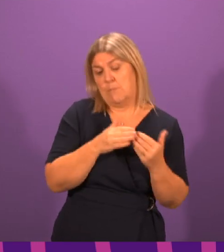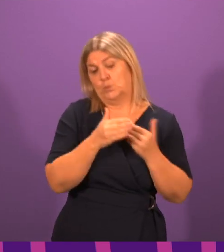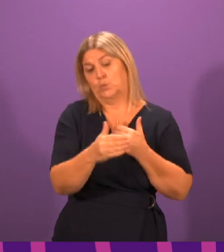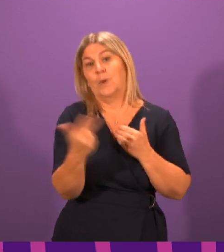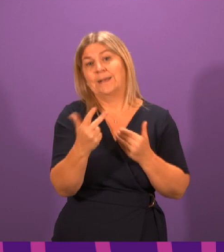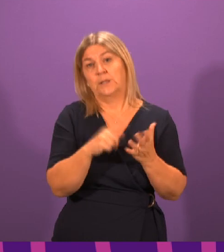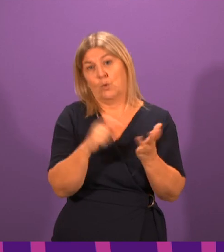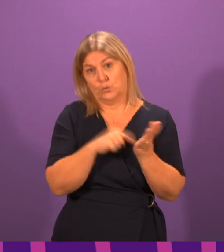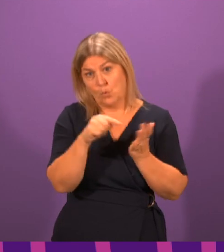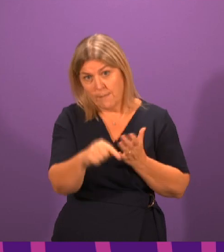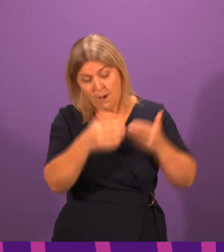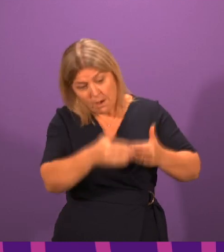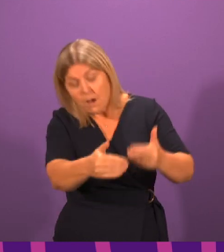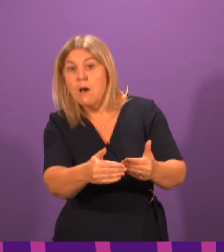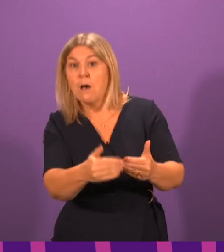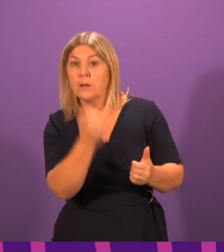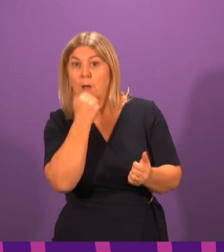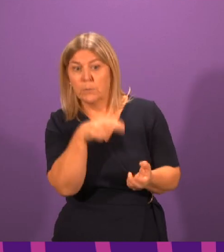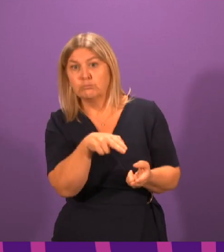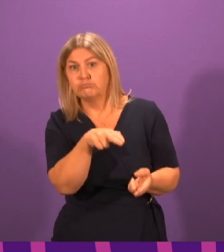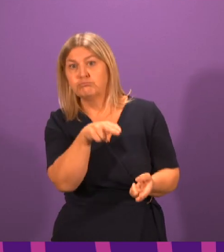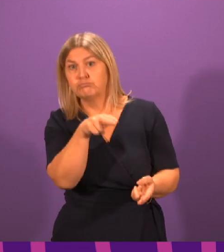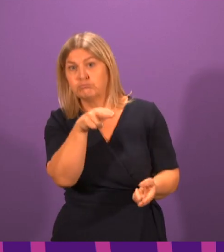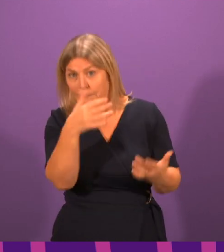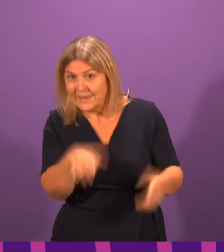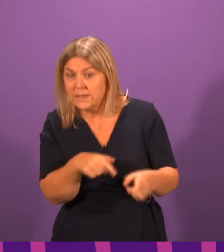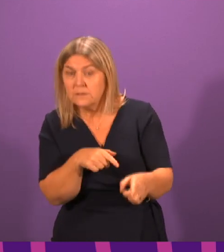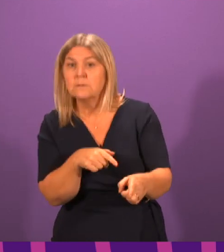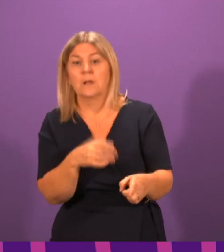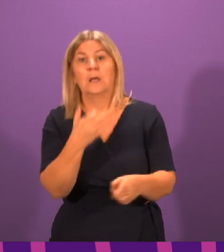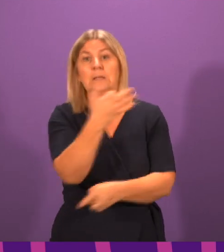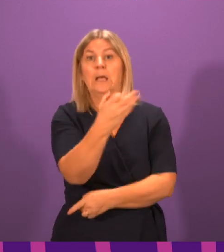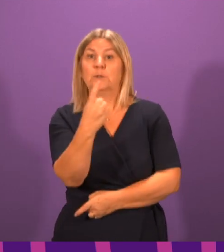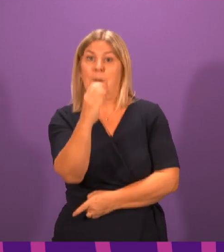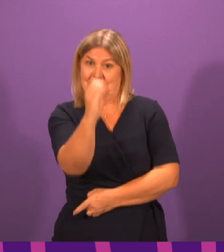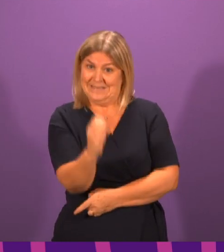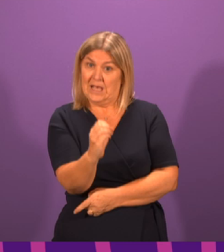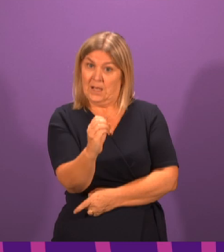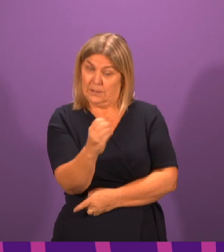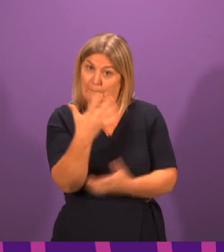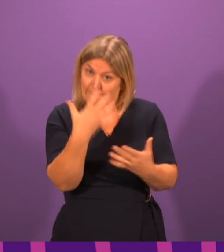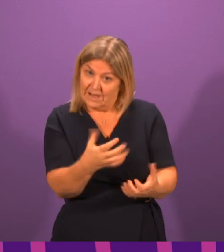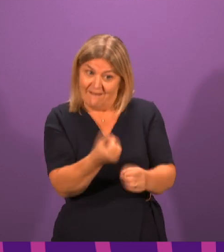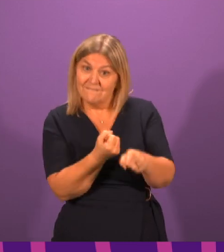October—weeks when case numbers were rising—91 per cent of positive cases were successfully